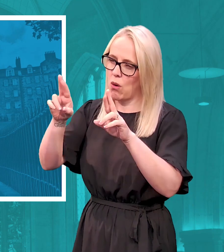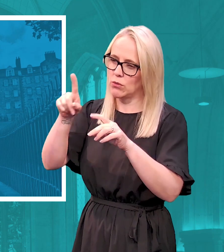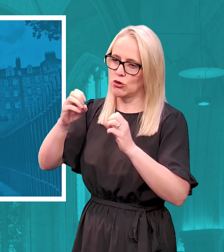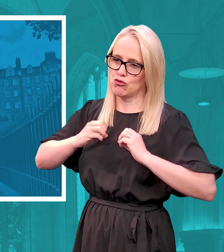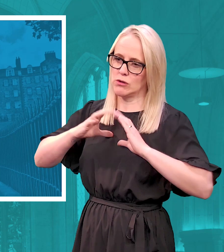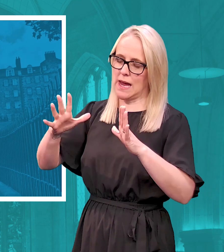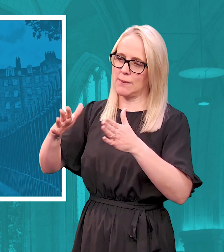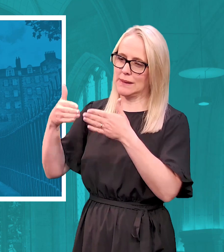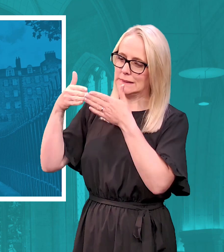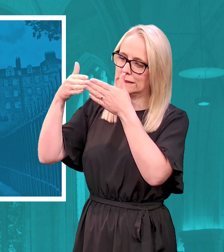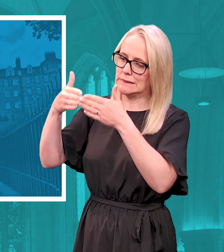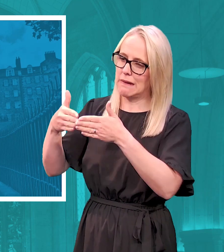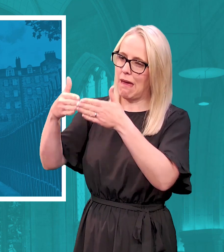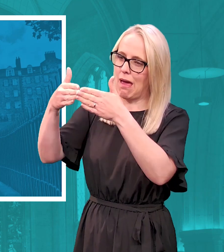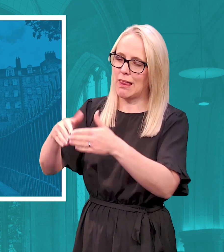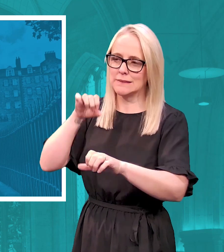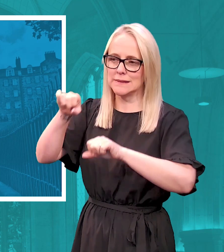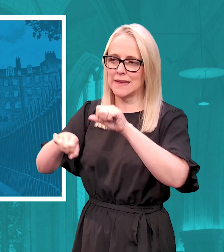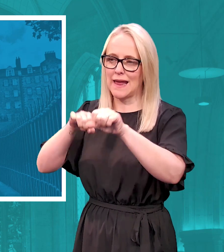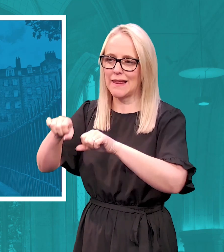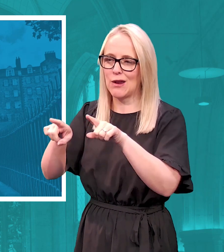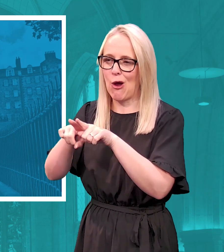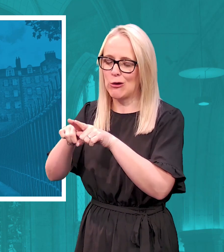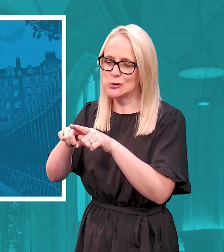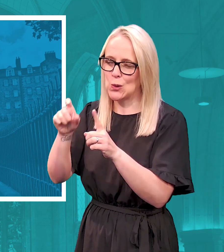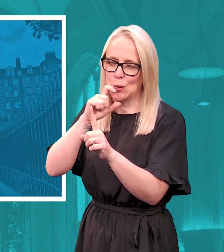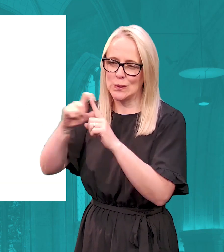and the occasional dram. And I'd like to wish Barri Millar